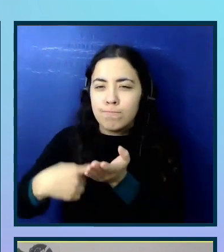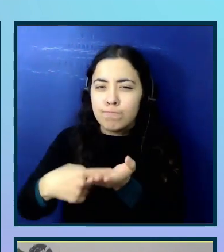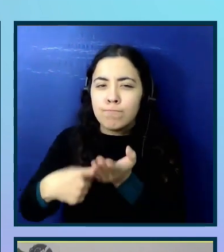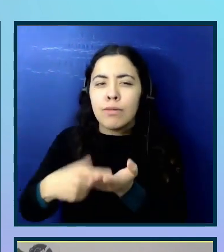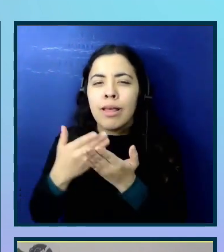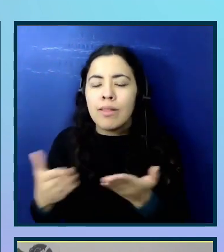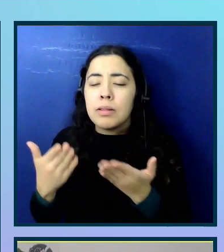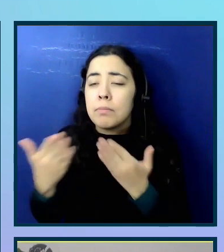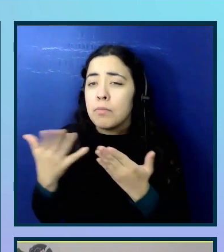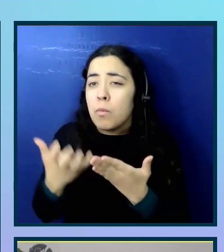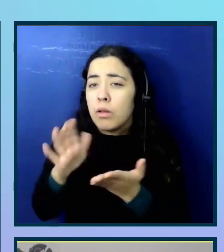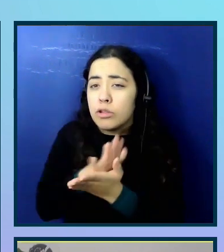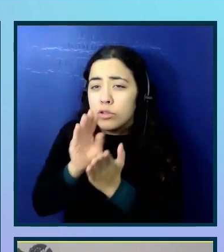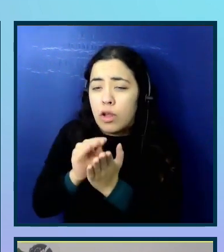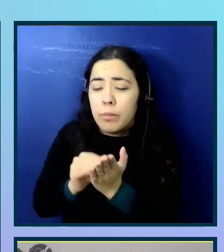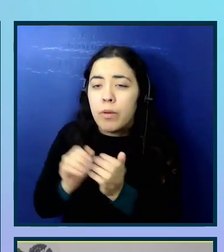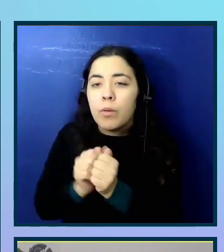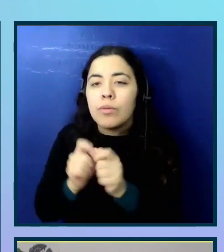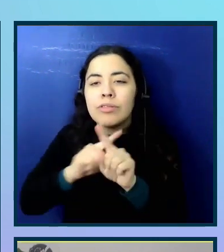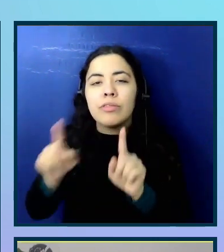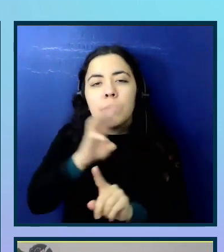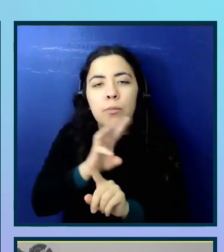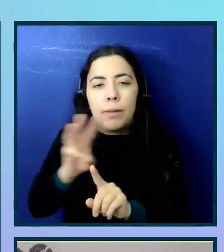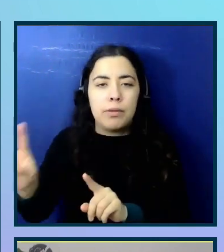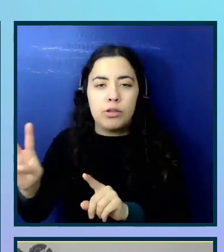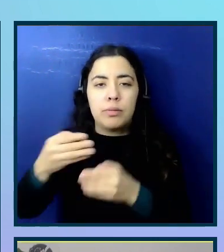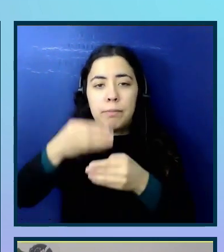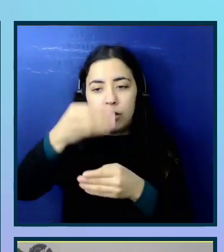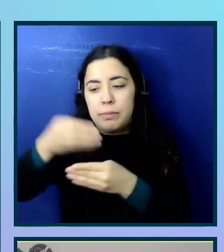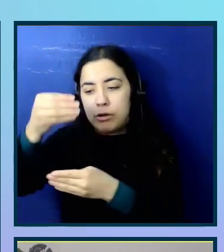So this is why I usually document user flow and screen flow.